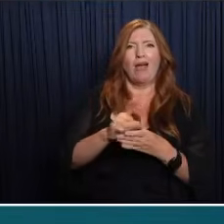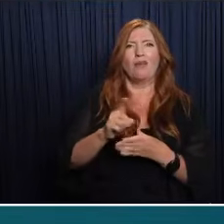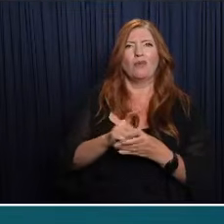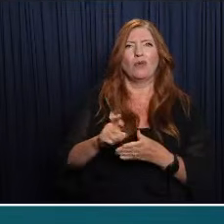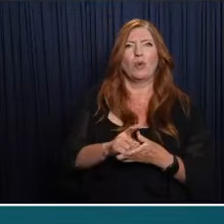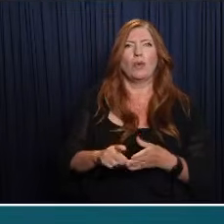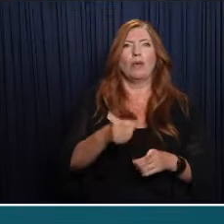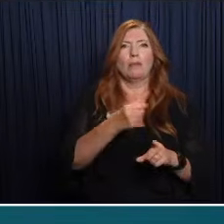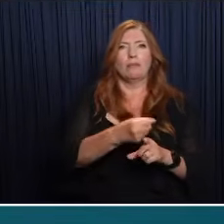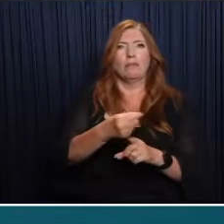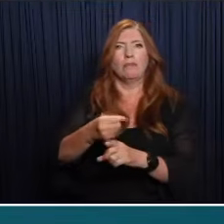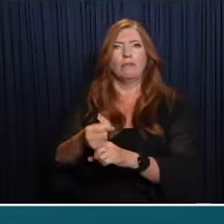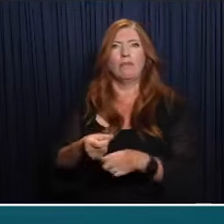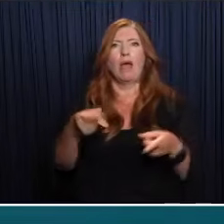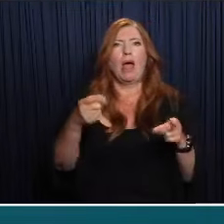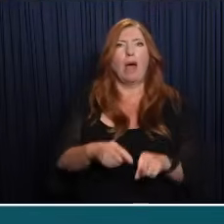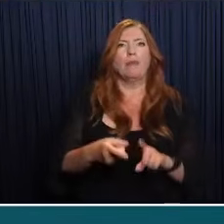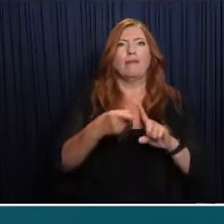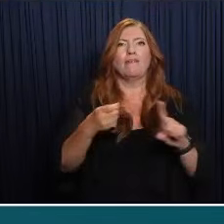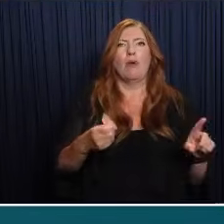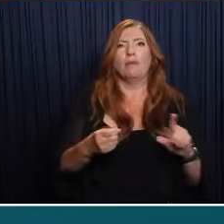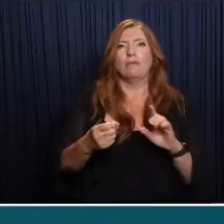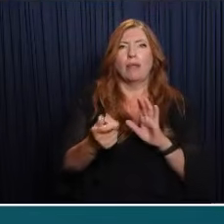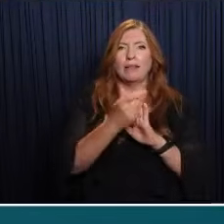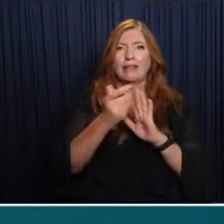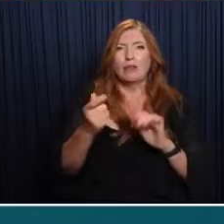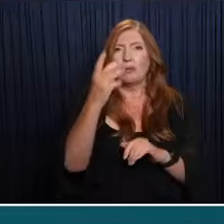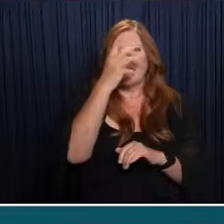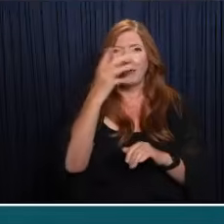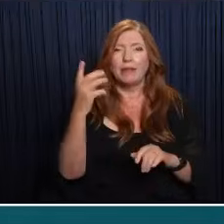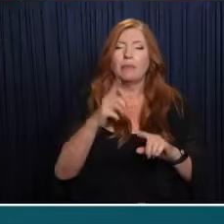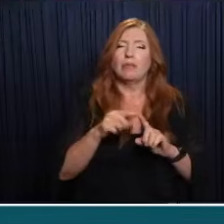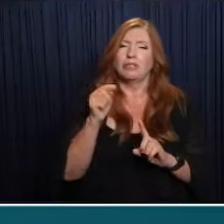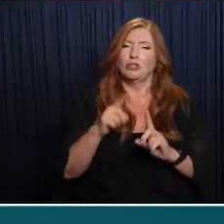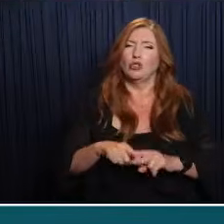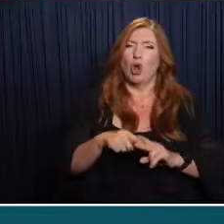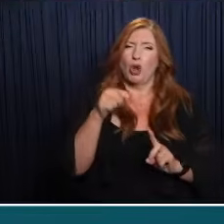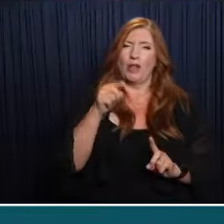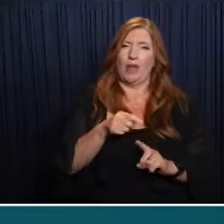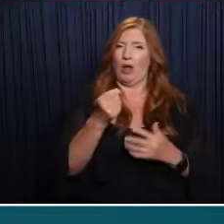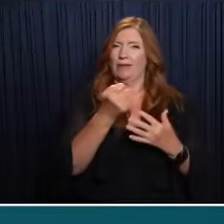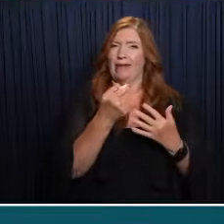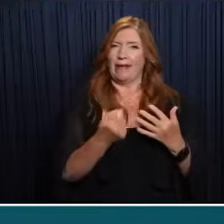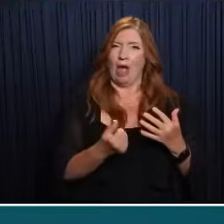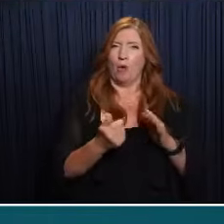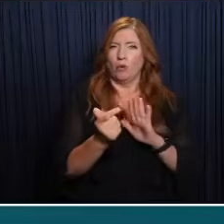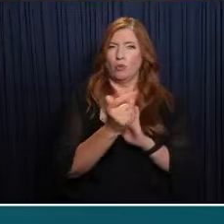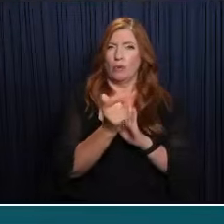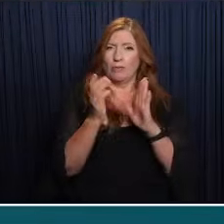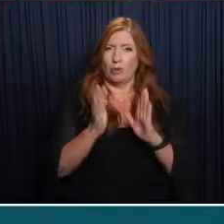IMMEDIATELY. WE SEE IN THE NEWS WEEKLY SOME INCIDENT FROM AN ILLEGAL ALIEN.